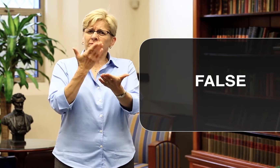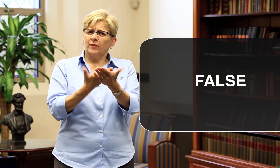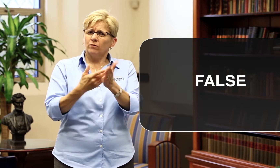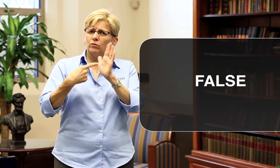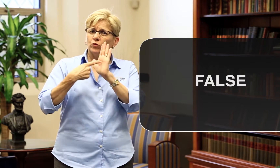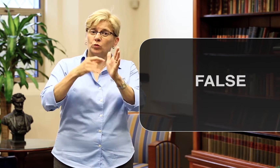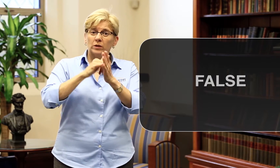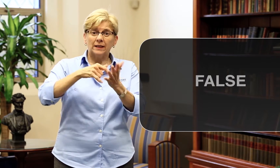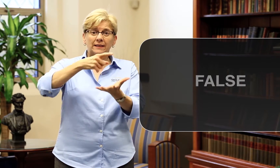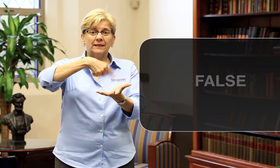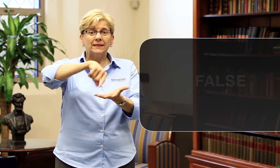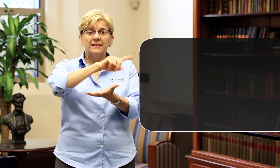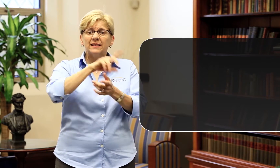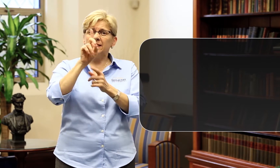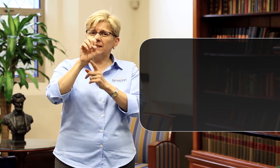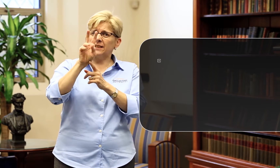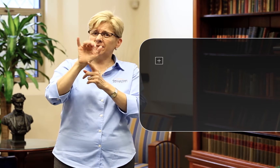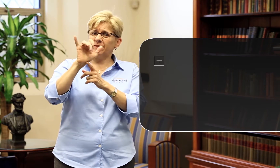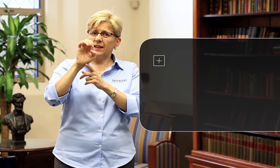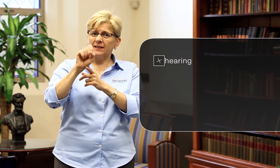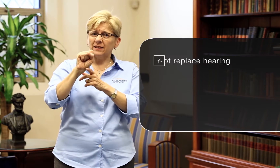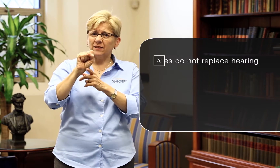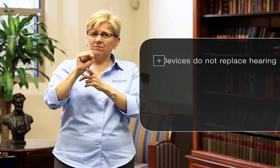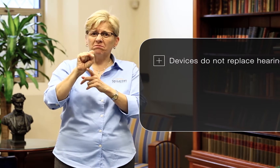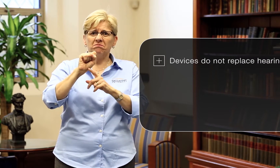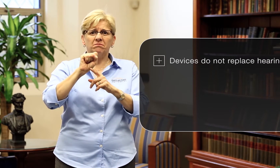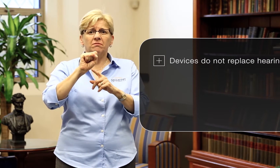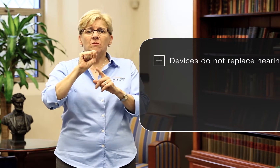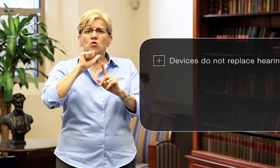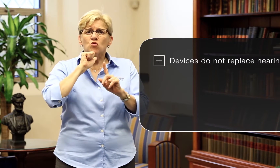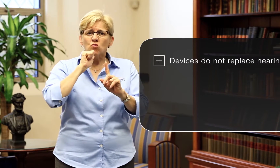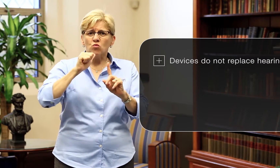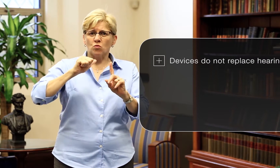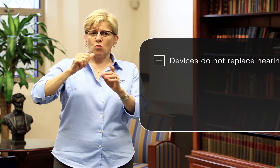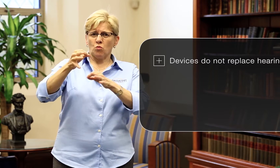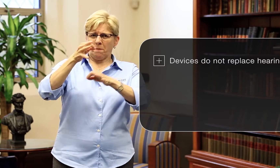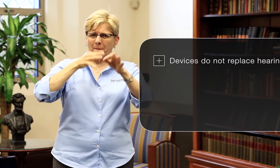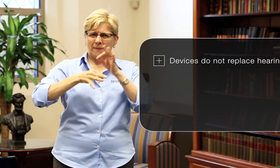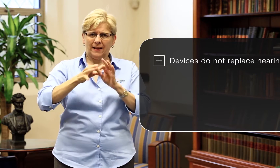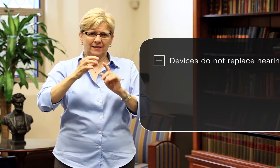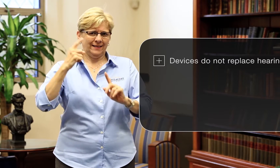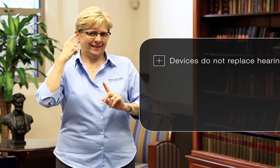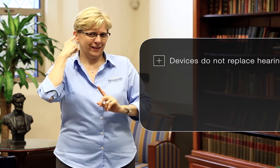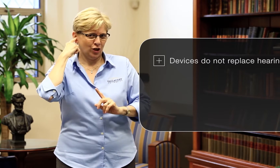Evidence shows that these devices are not a replacement of hearing.